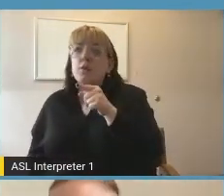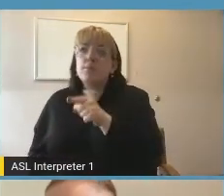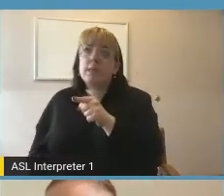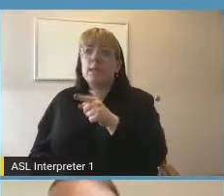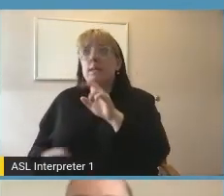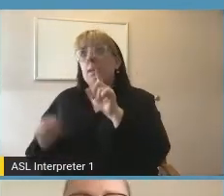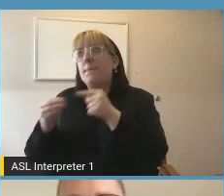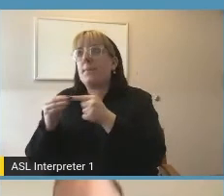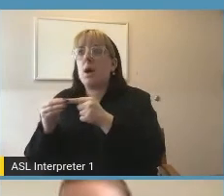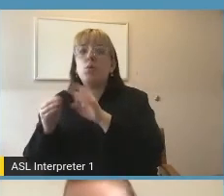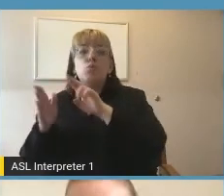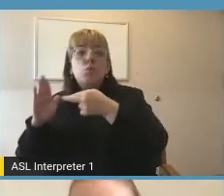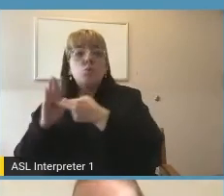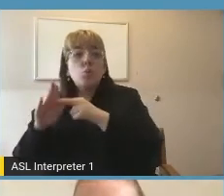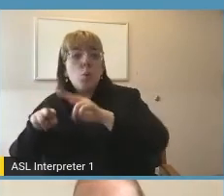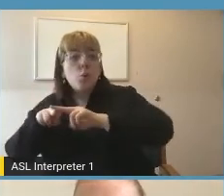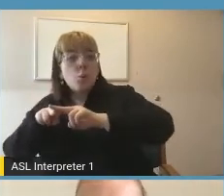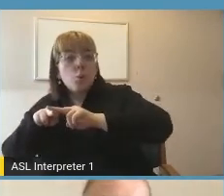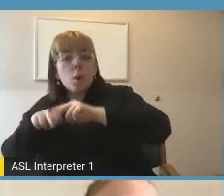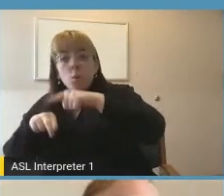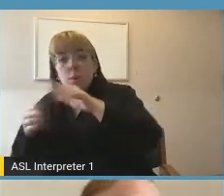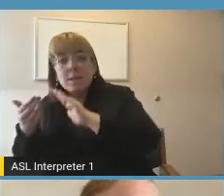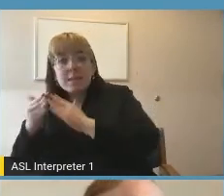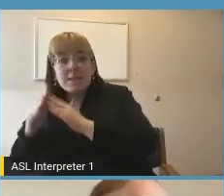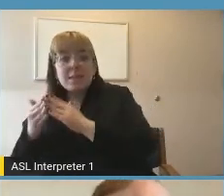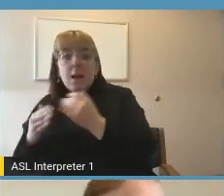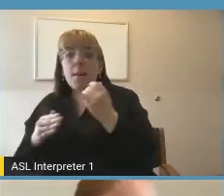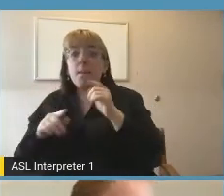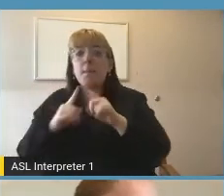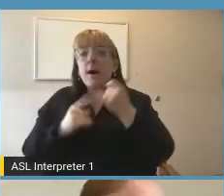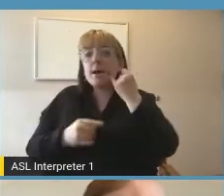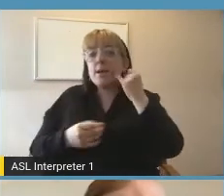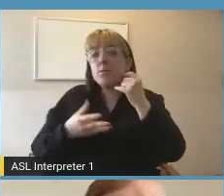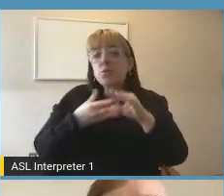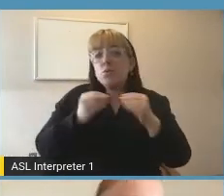role of the railroad in our town but if the story is about the women's suffrage movement